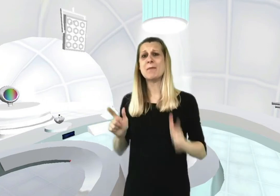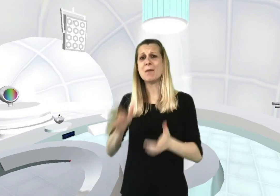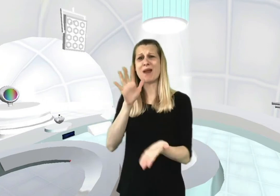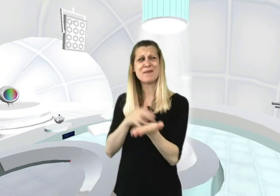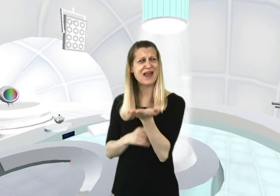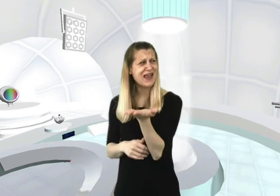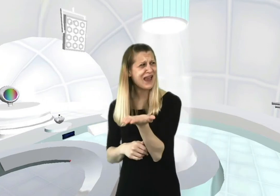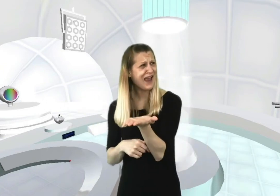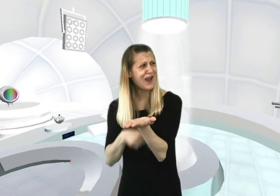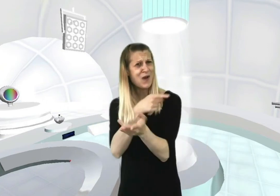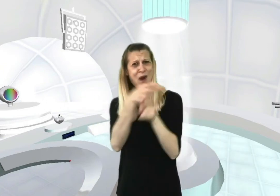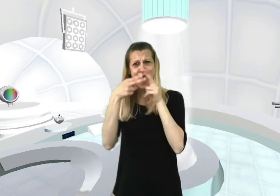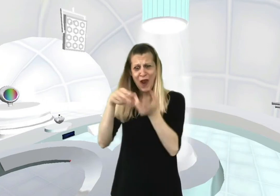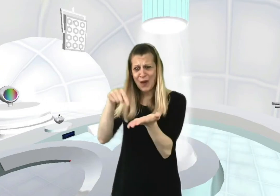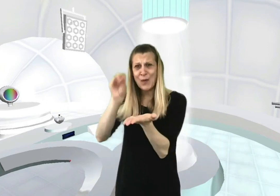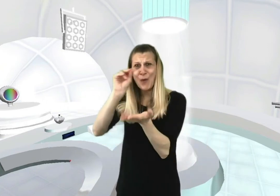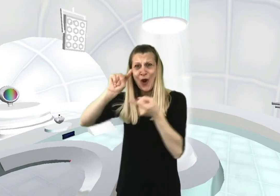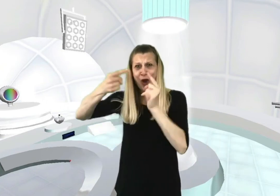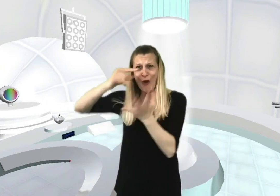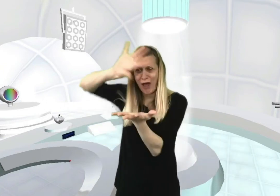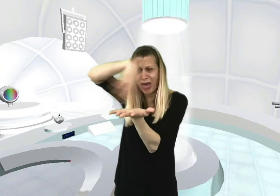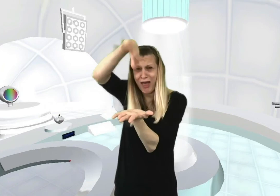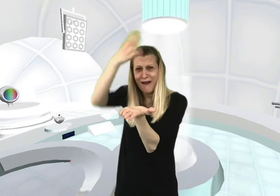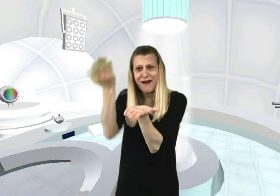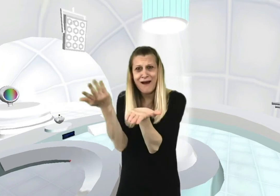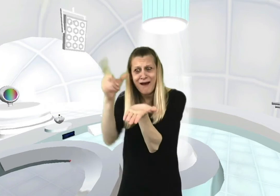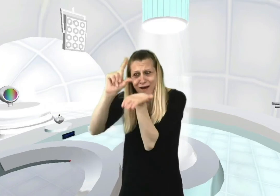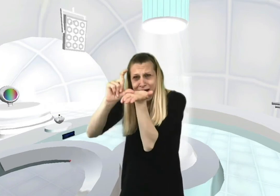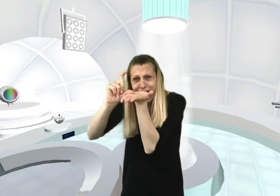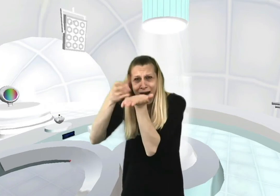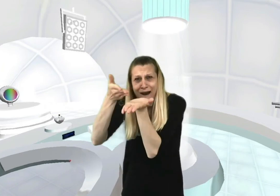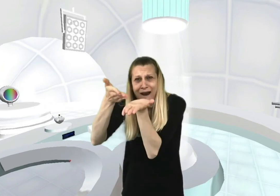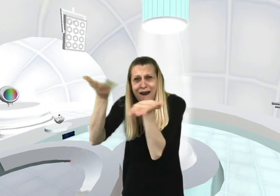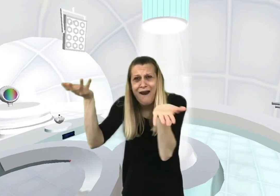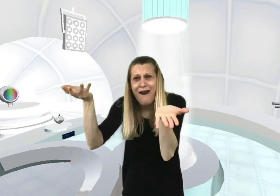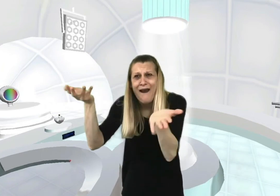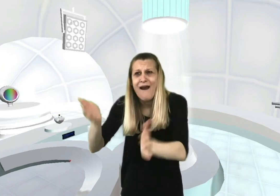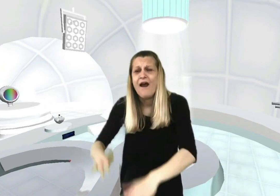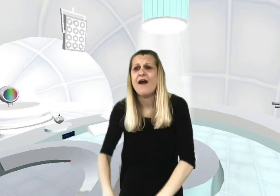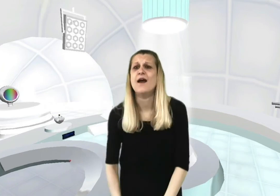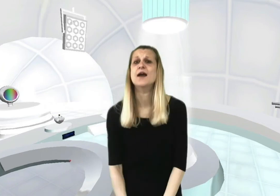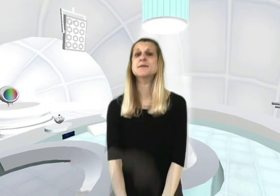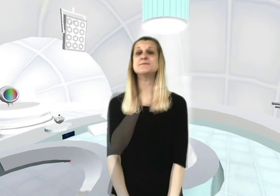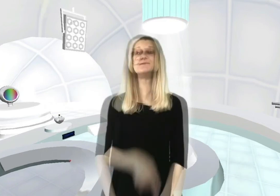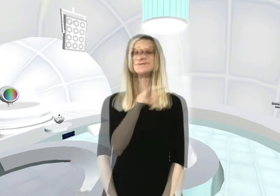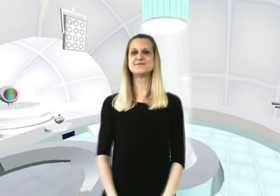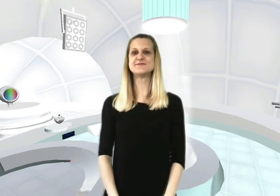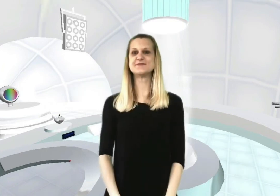"You call that unharmed?" snapped Mrs. Teavee, peering at the little speck of a boy